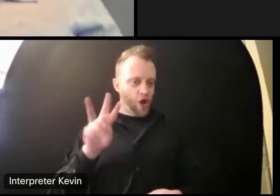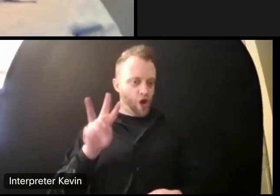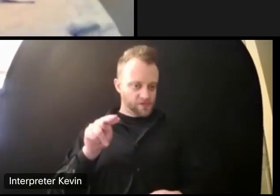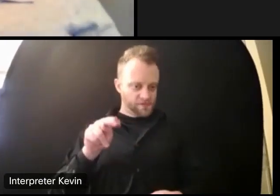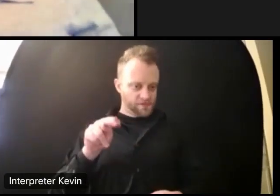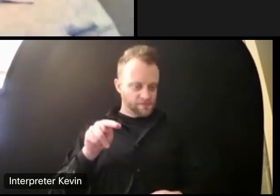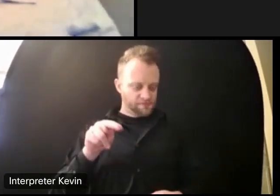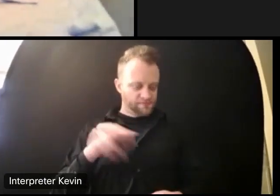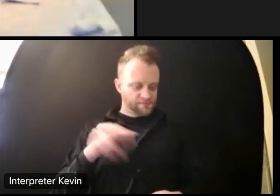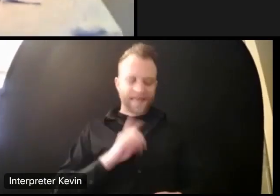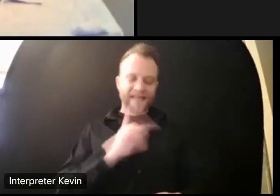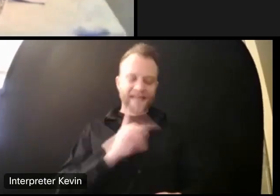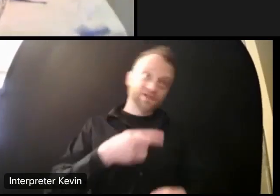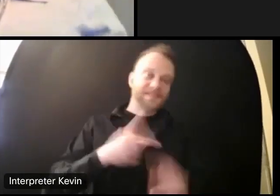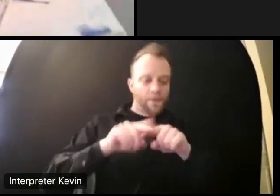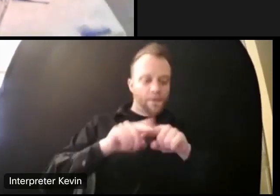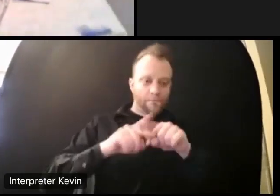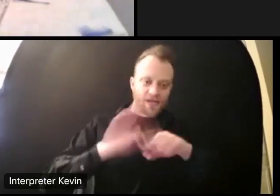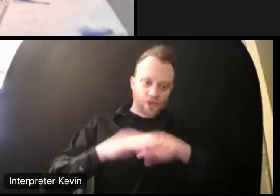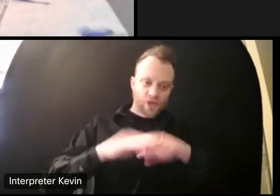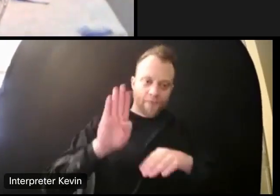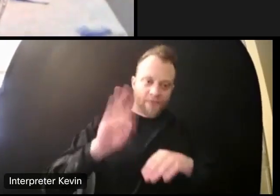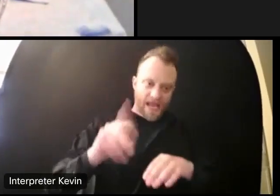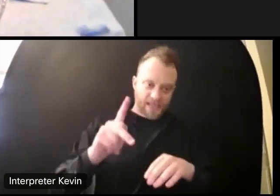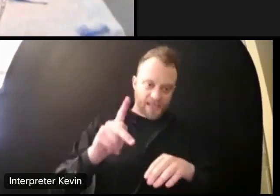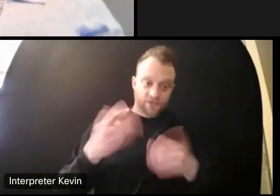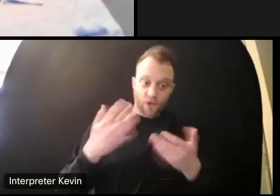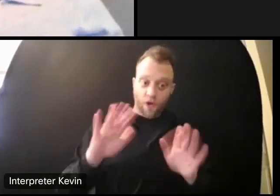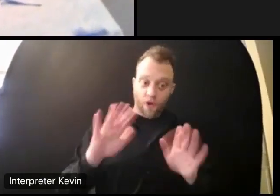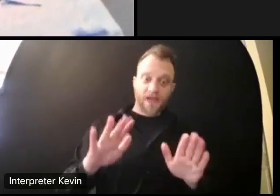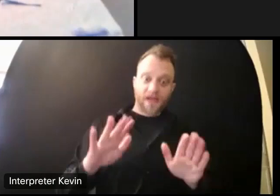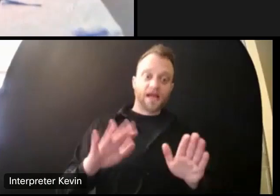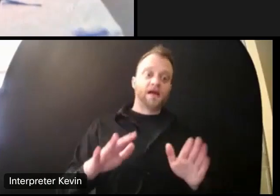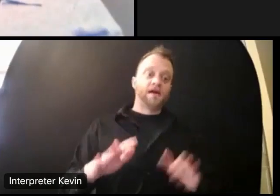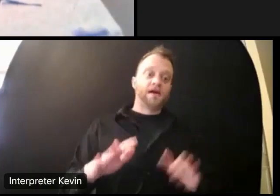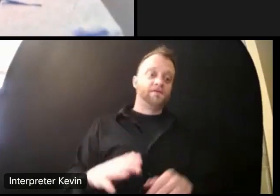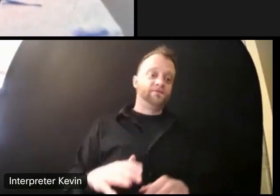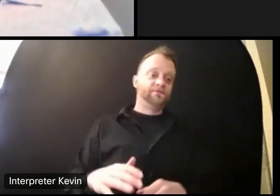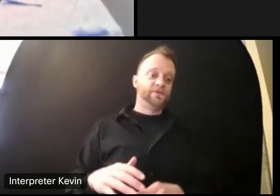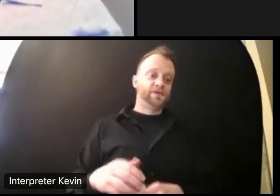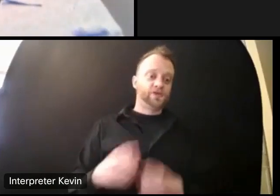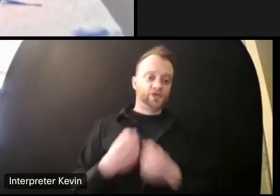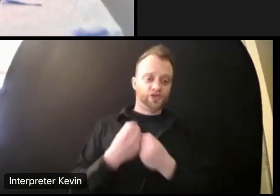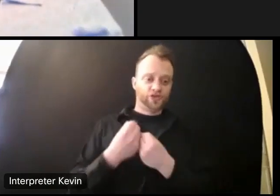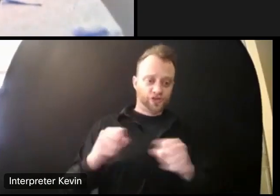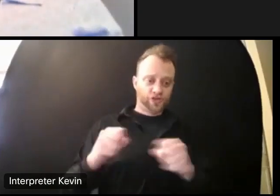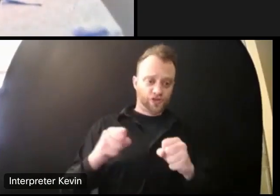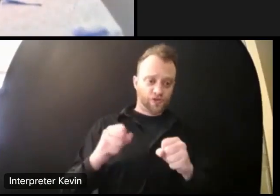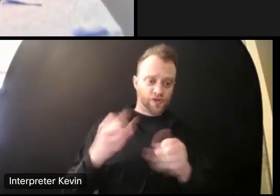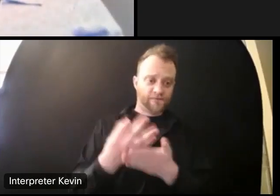once you have your Security Fund paperwork and the ACH form completed. I mean that's all that